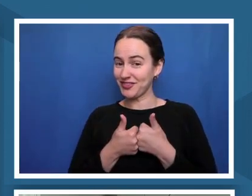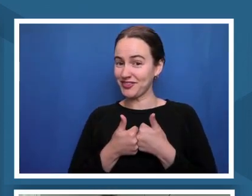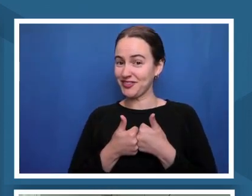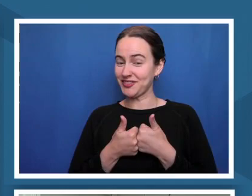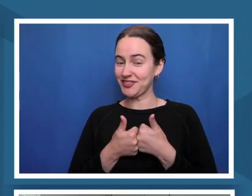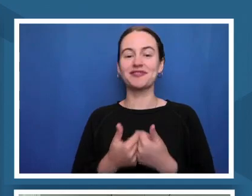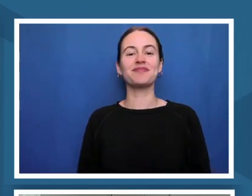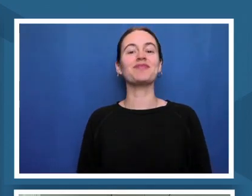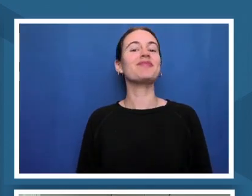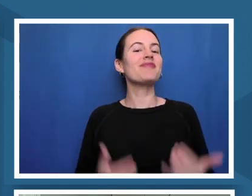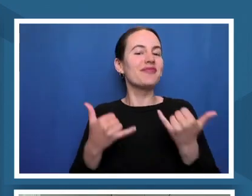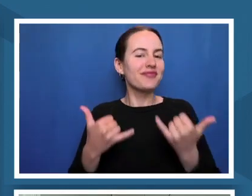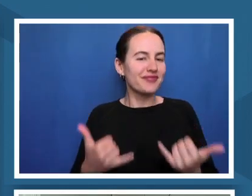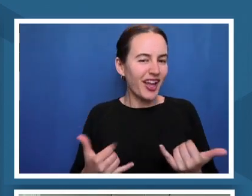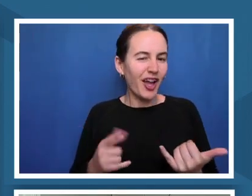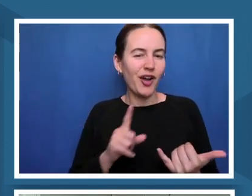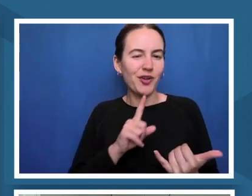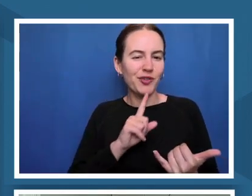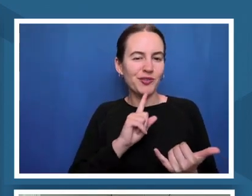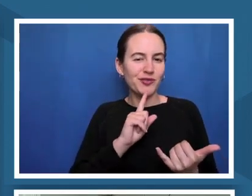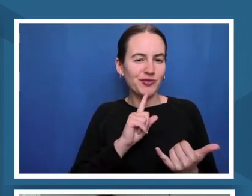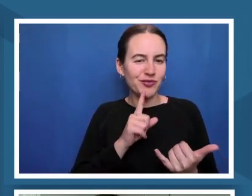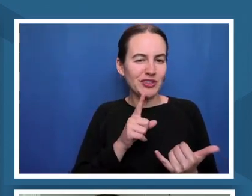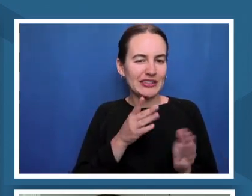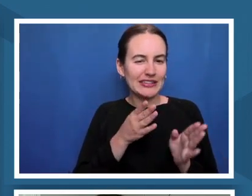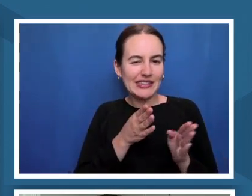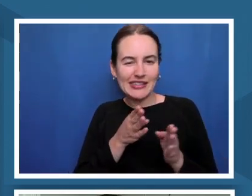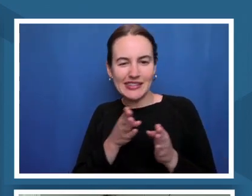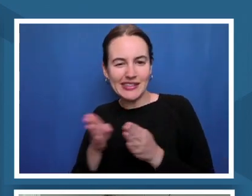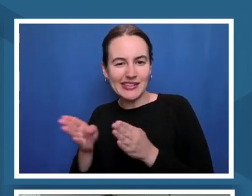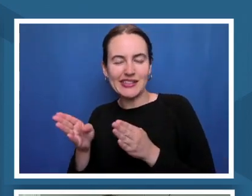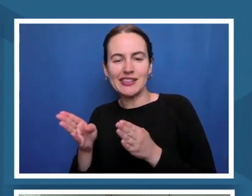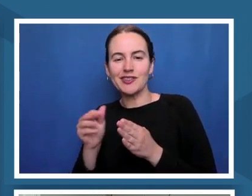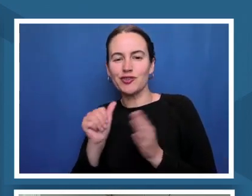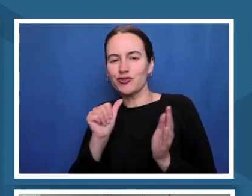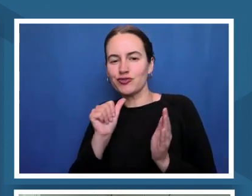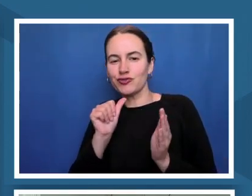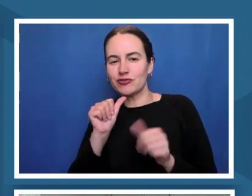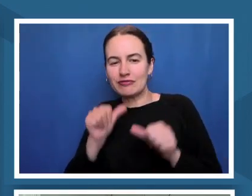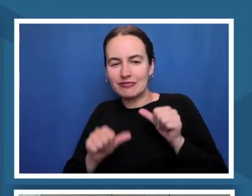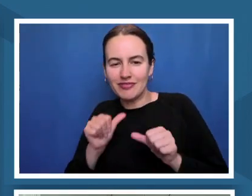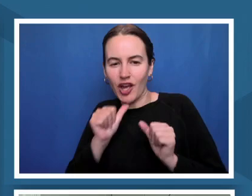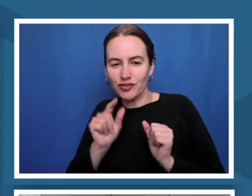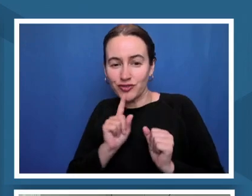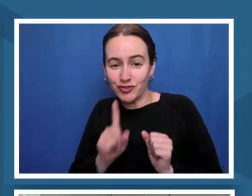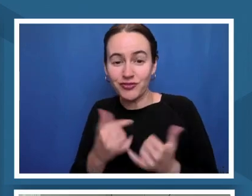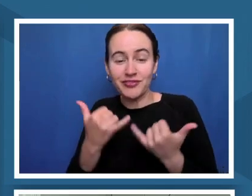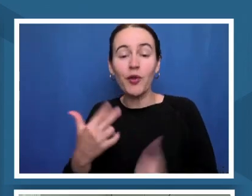really push into a place of uncertainty would you please write three more